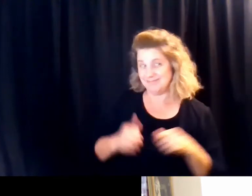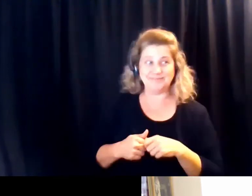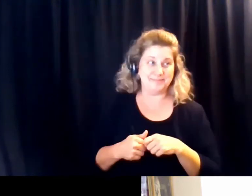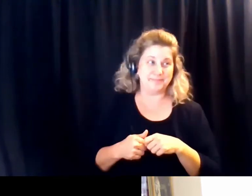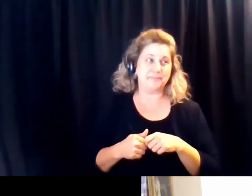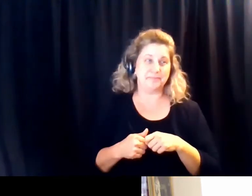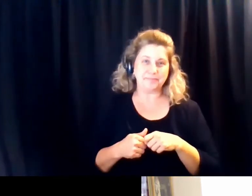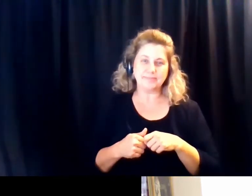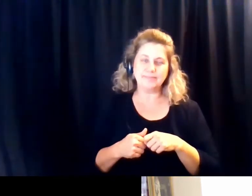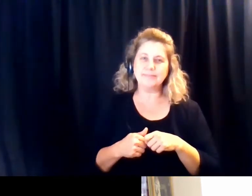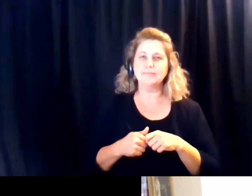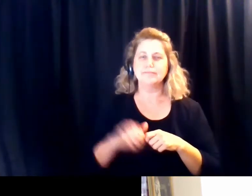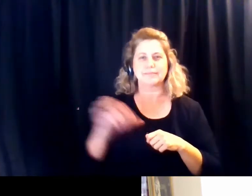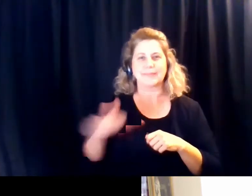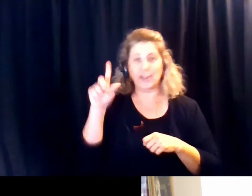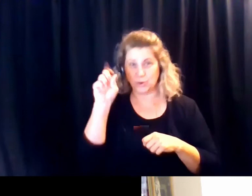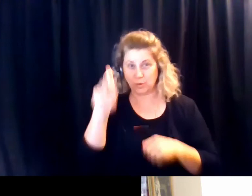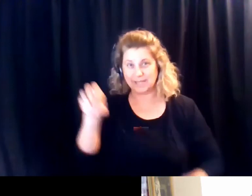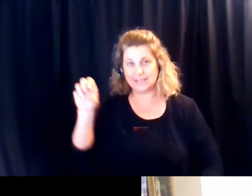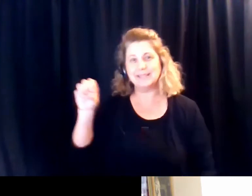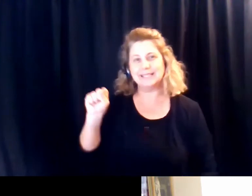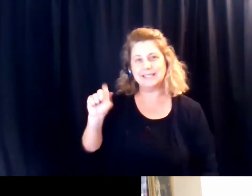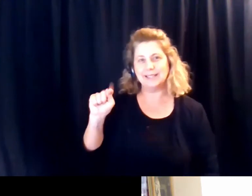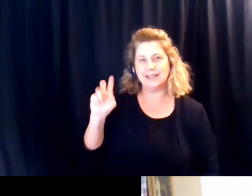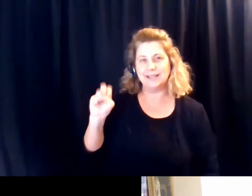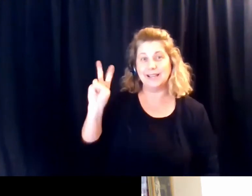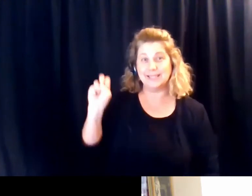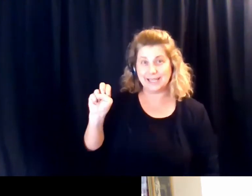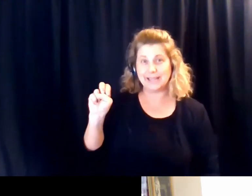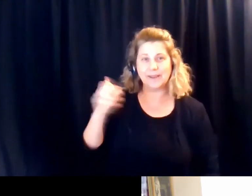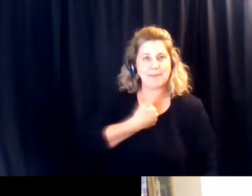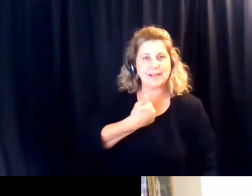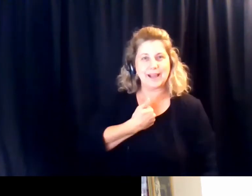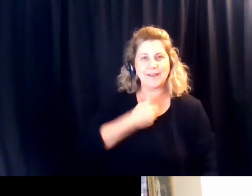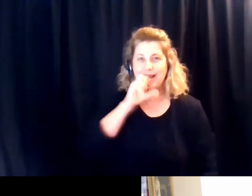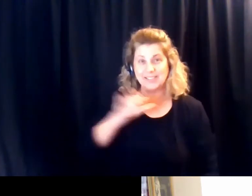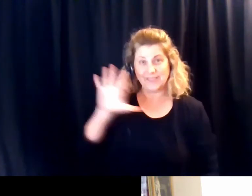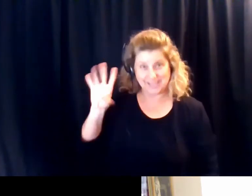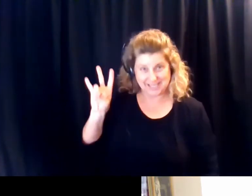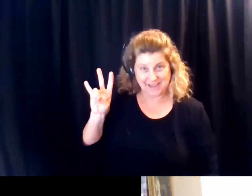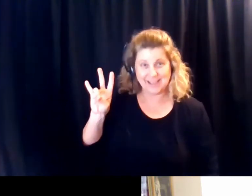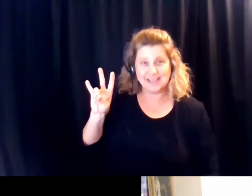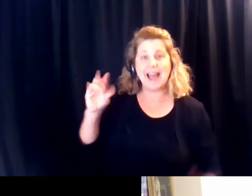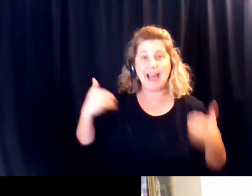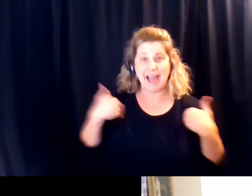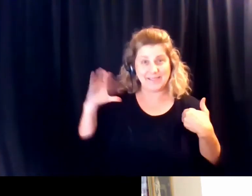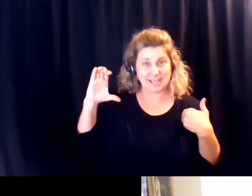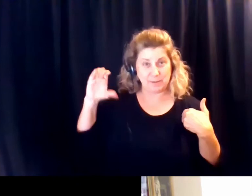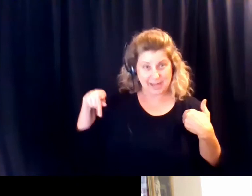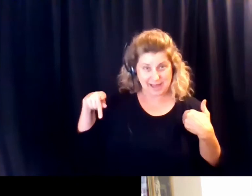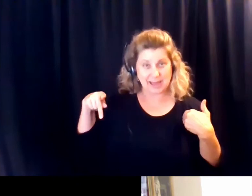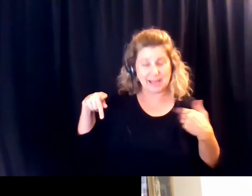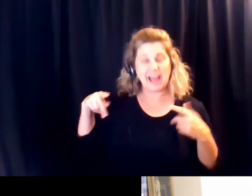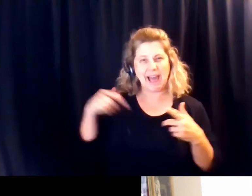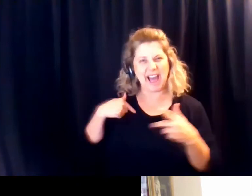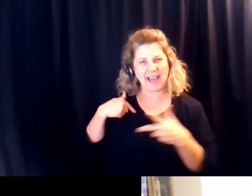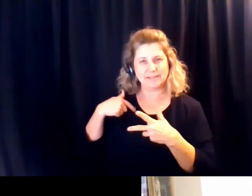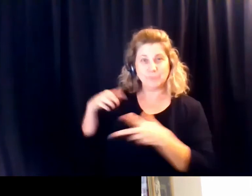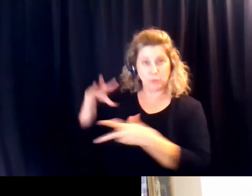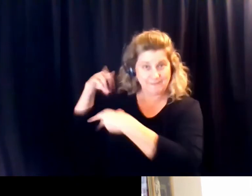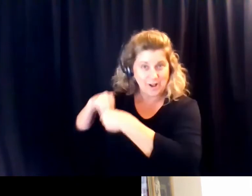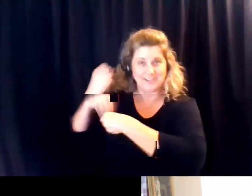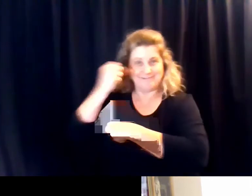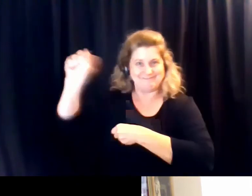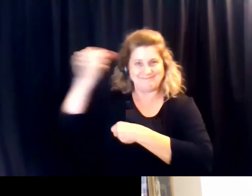Judith Heumann: I think the other issue is that, as I was saying earlier, we've got to address issues of poverty, because when you look at the numbers of people who are dying and we look at the number of